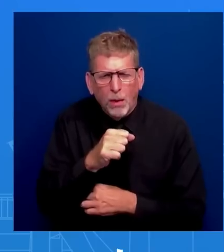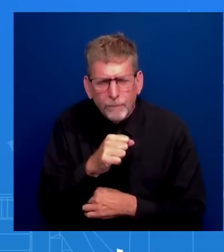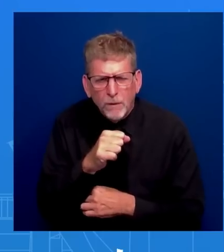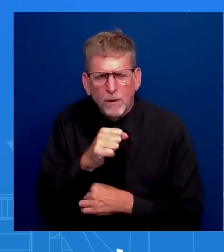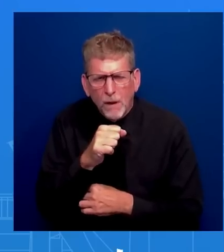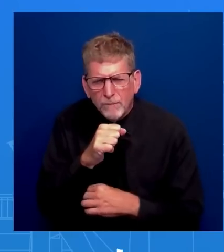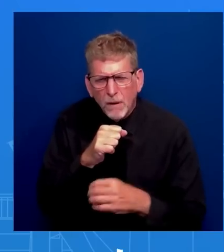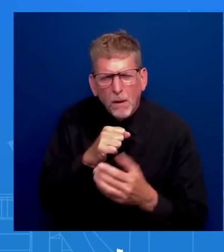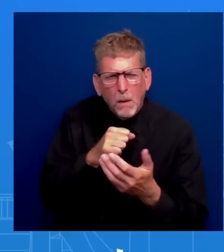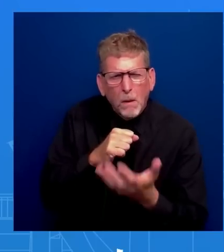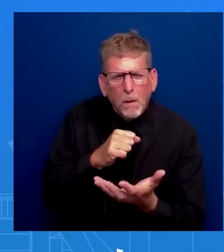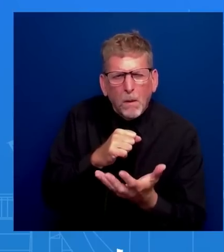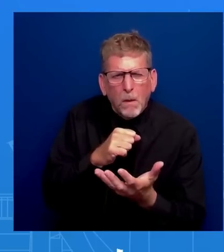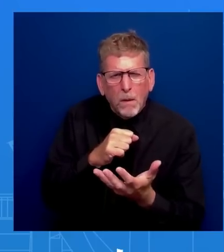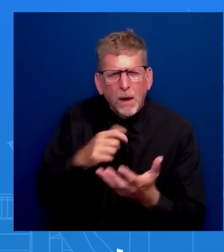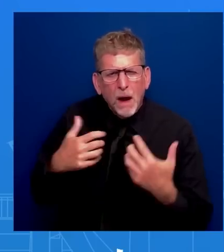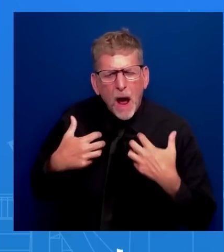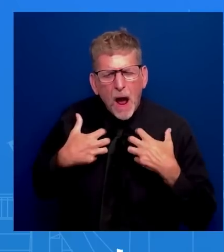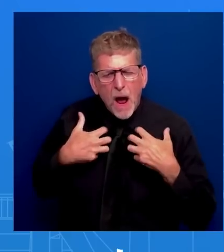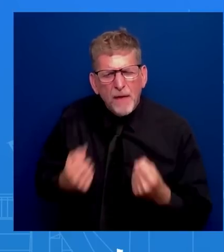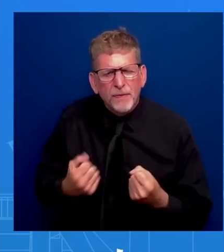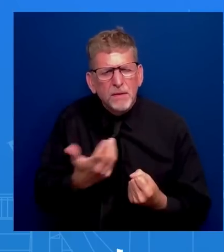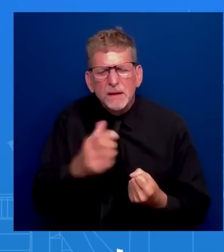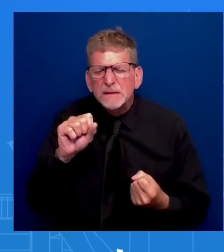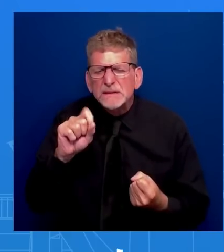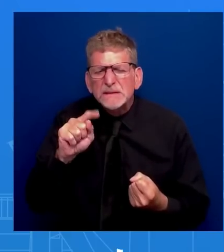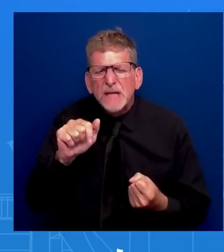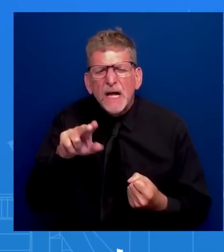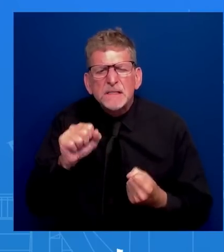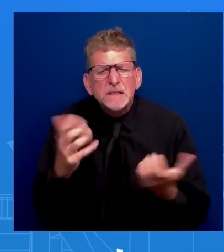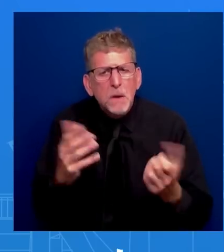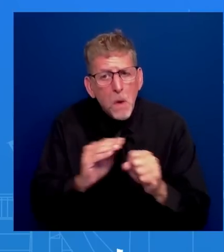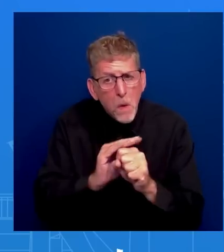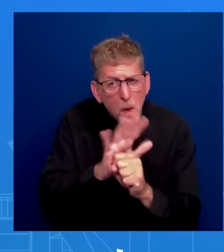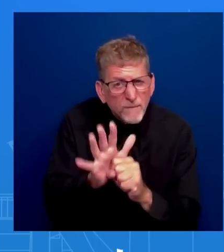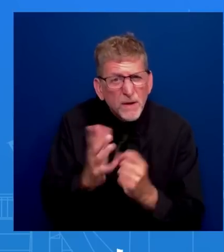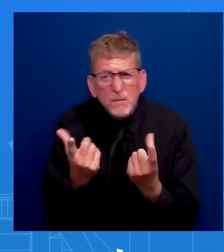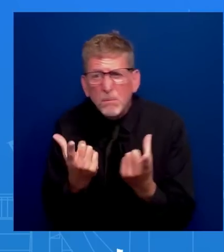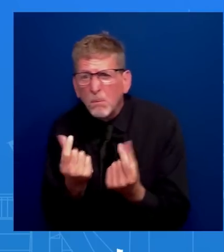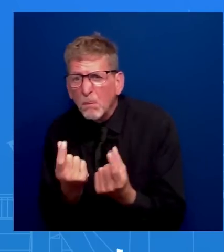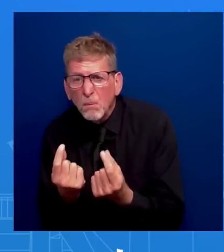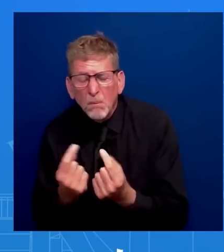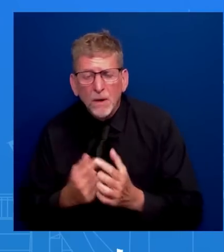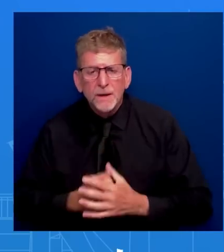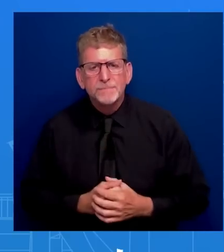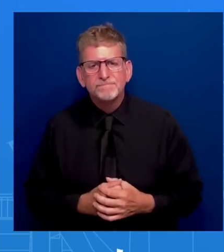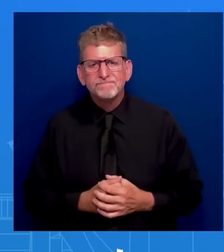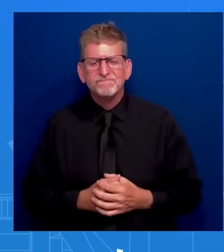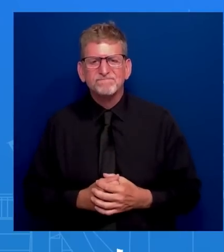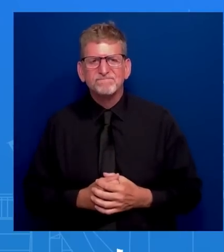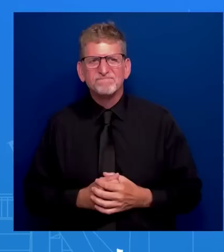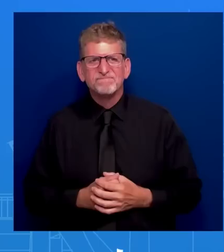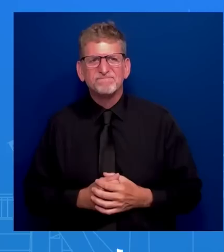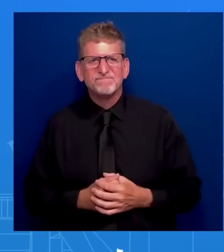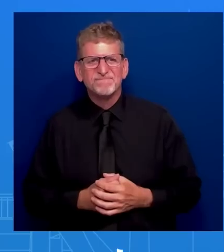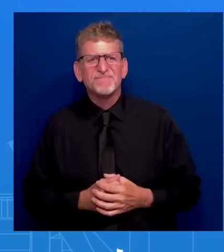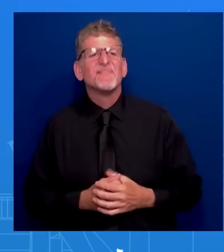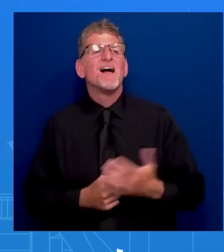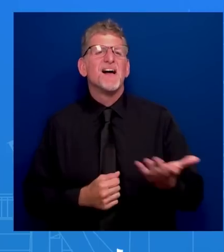we shared his -- his negative test today. He's -- he has tested negative Saturday, Sunday, and Monday, and now today.